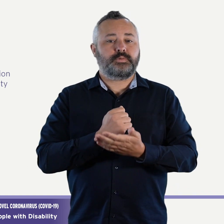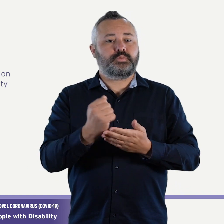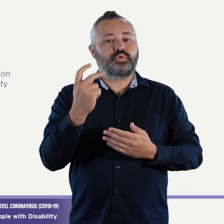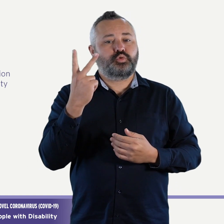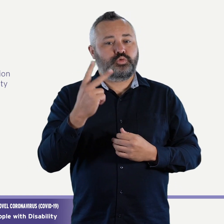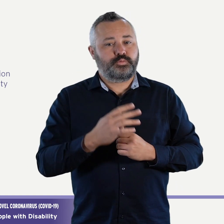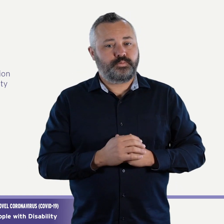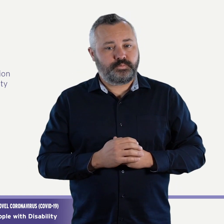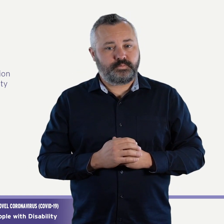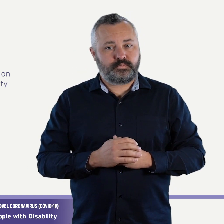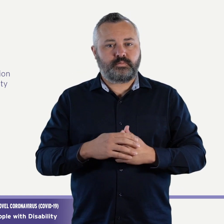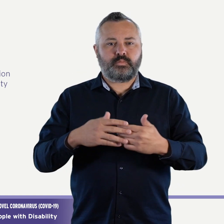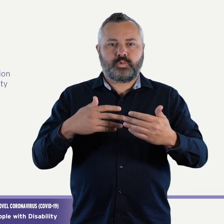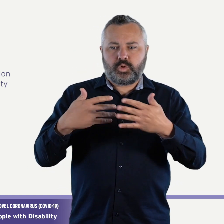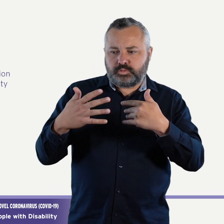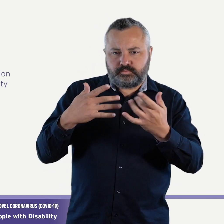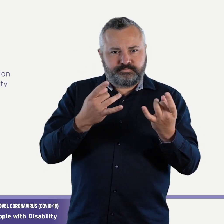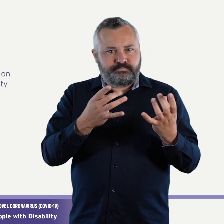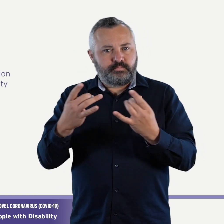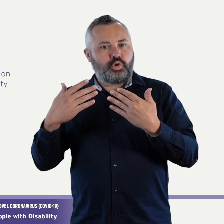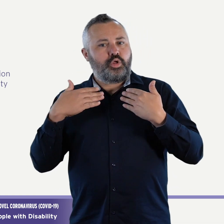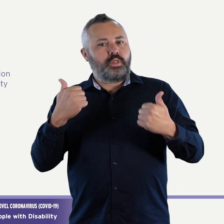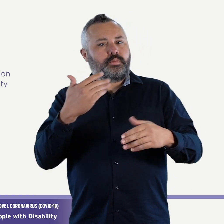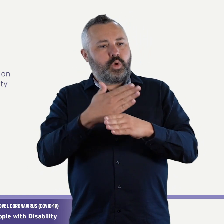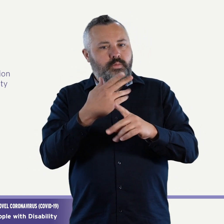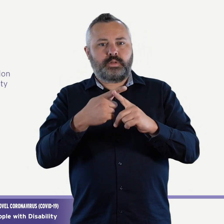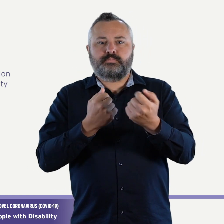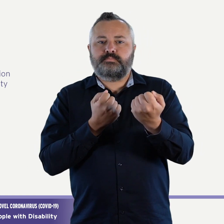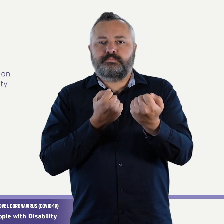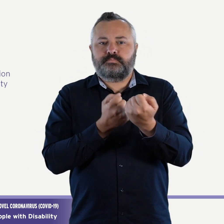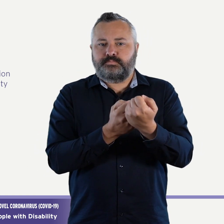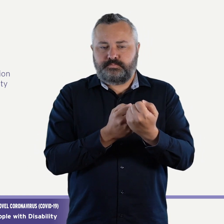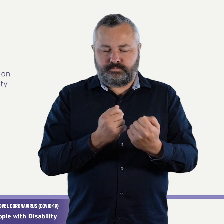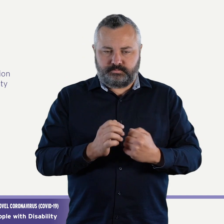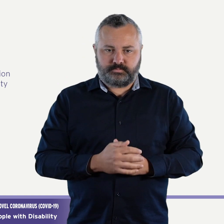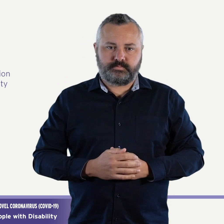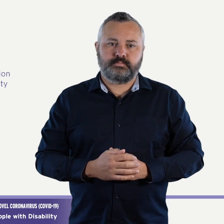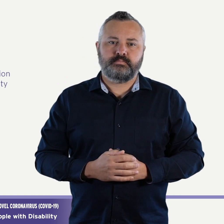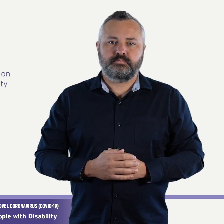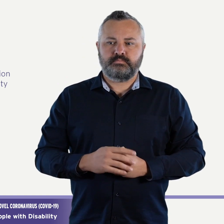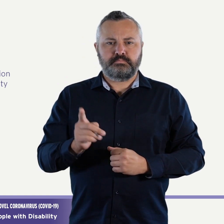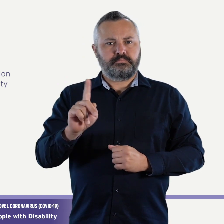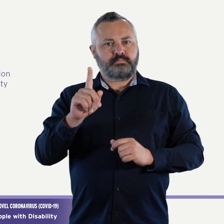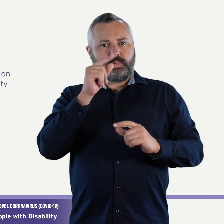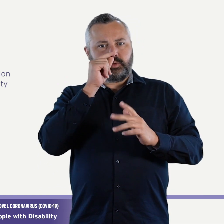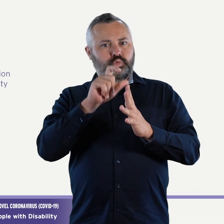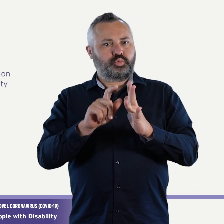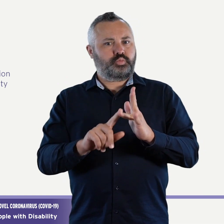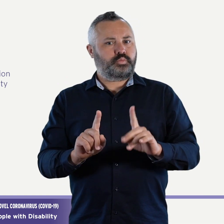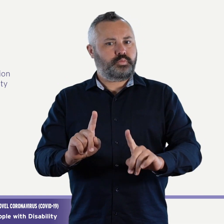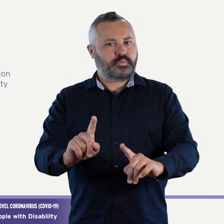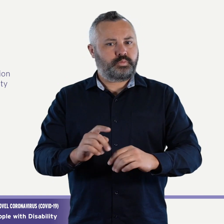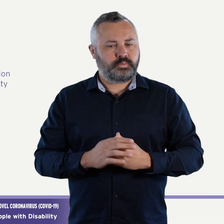2. Prepare and support health workforce. What can we do?